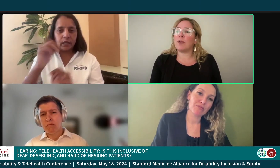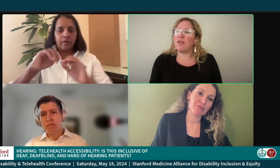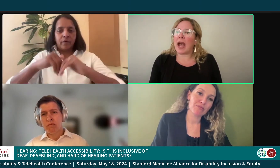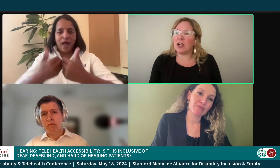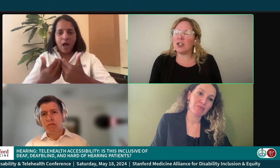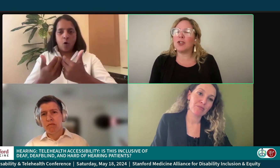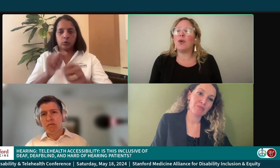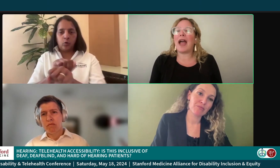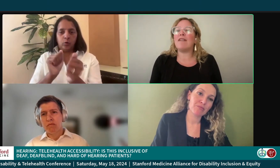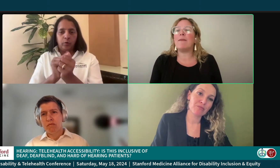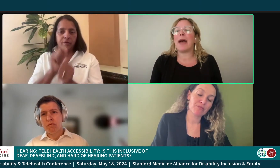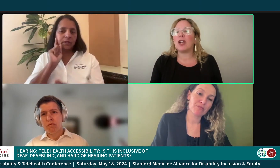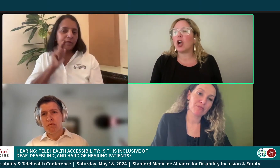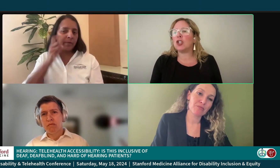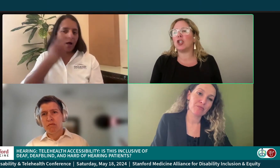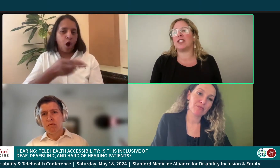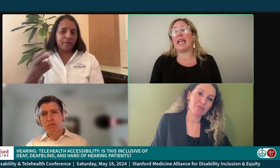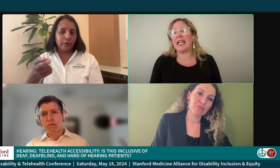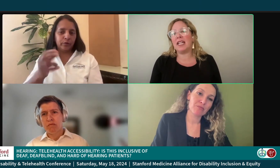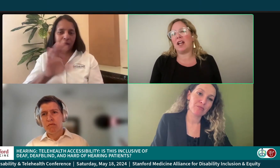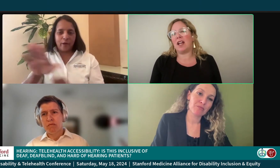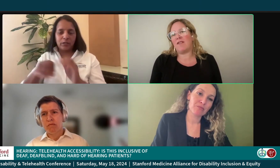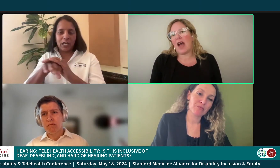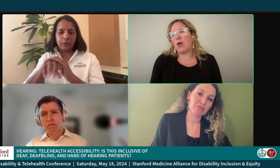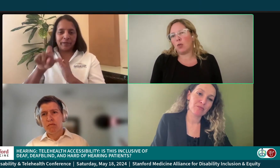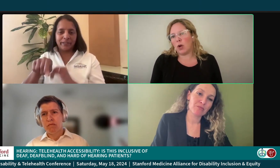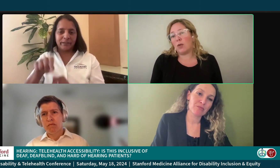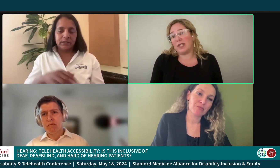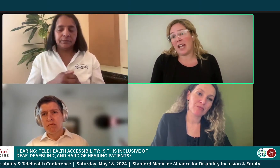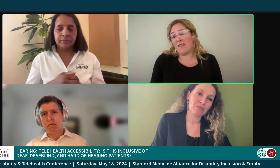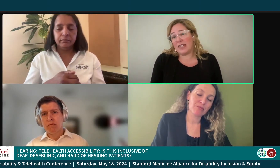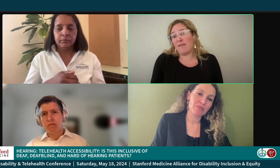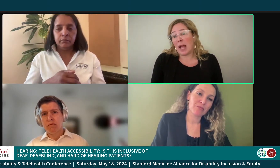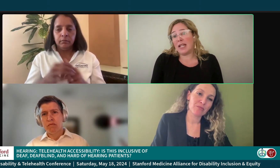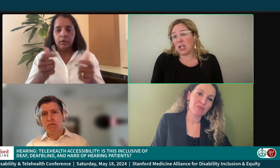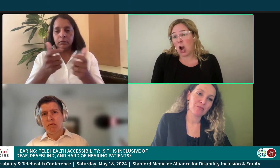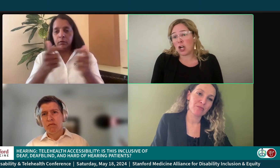providers who will have a better understanding of how to work with Deaf, Deafblind, and Hard